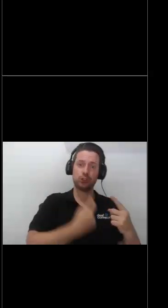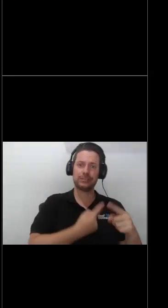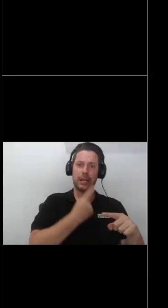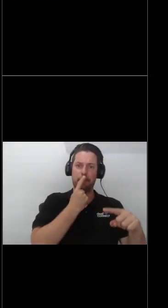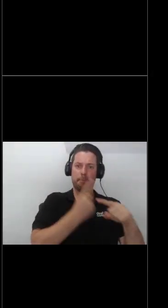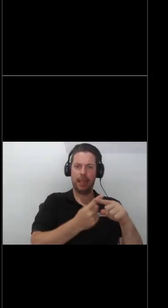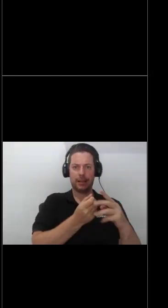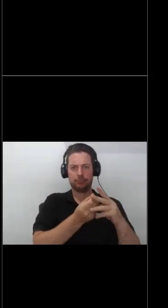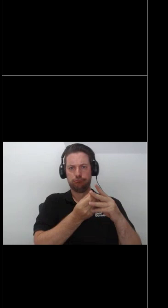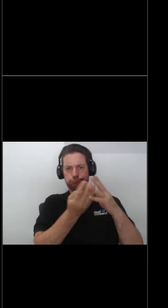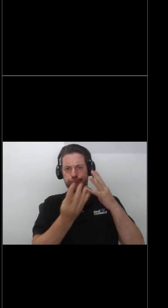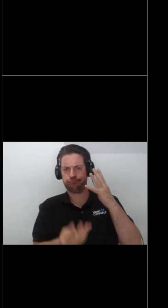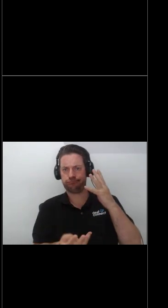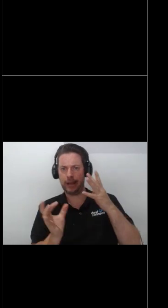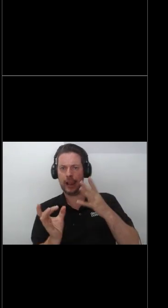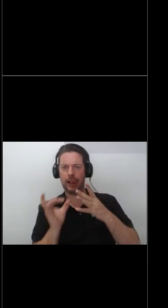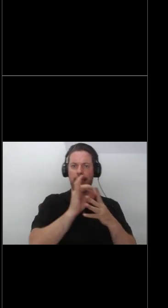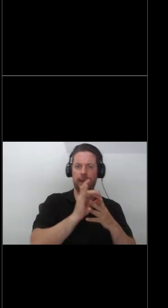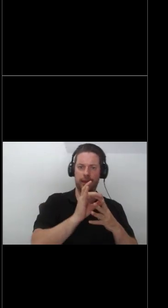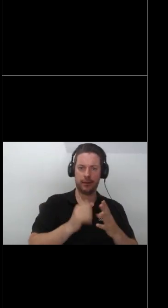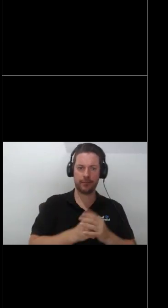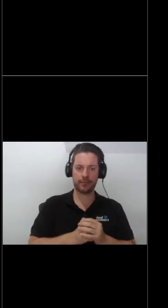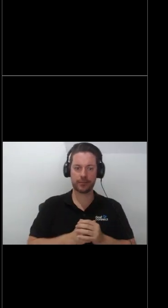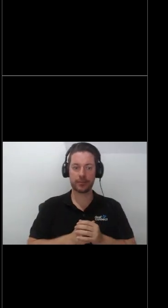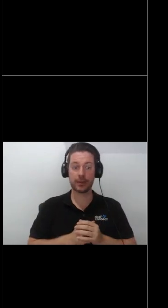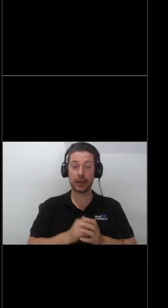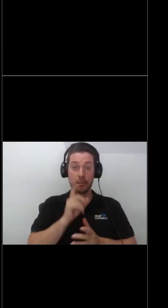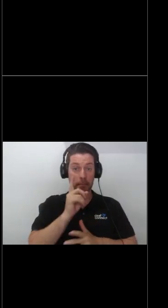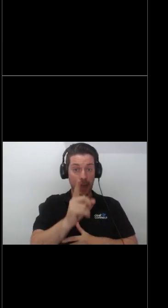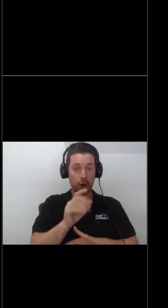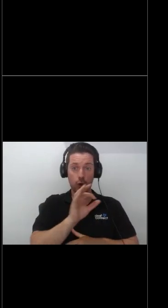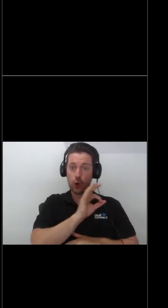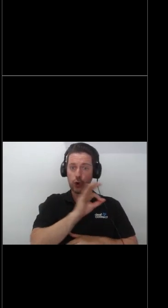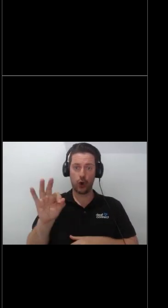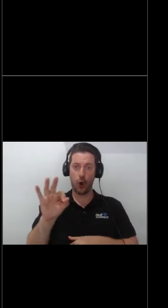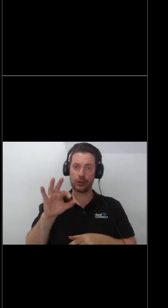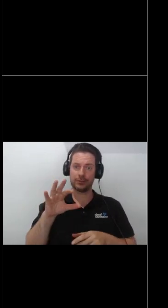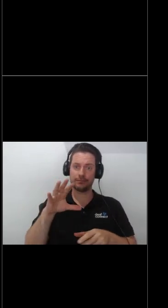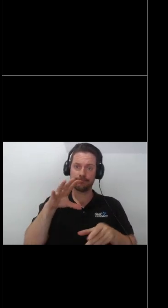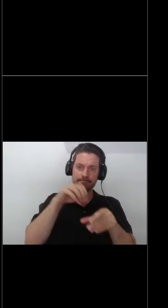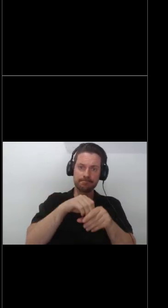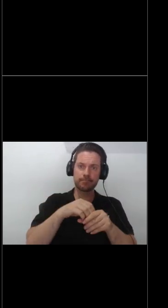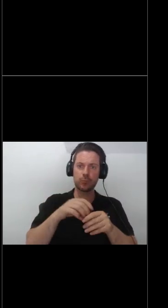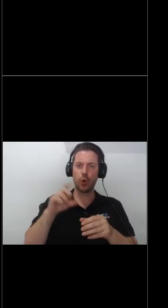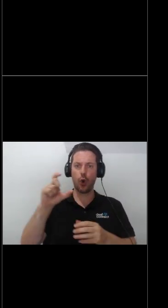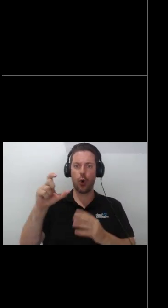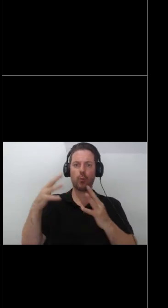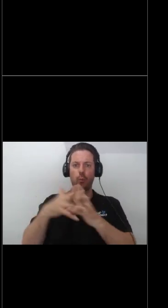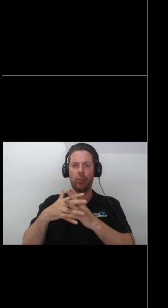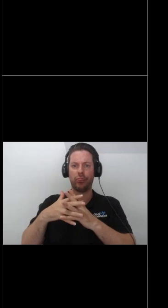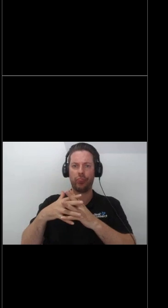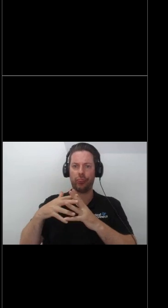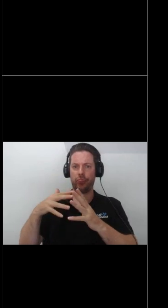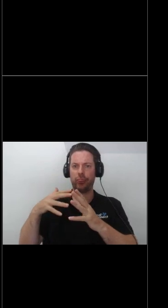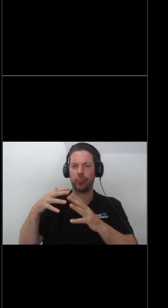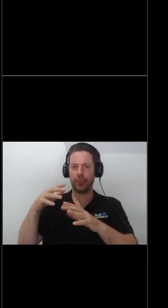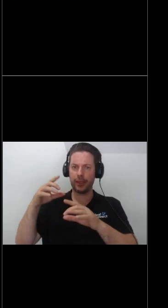doesn't consider Commonwealth offenses. That's a biggie. So lots of terminology there.